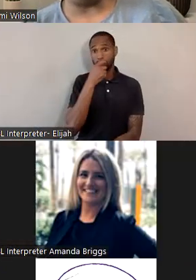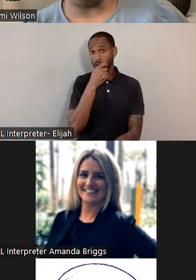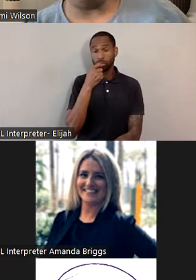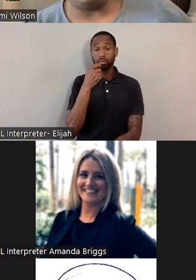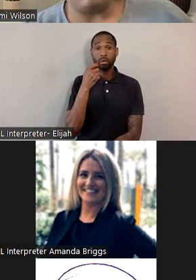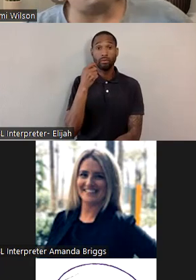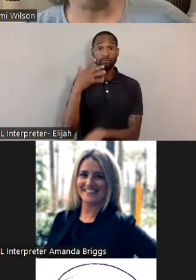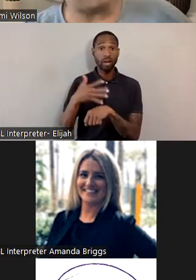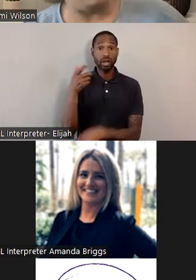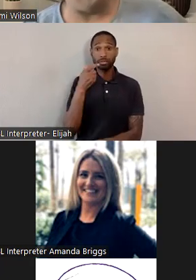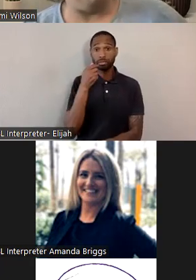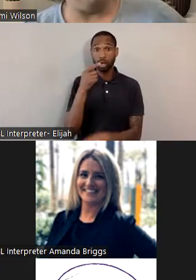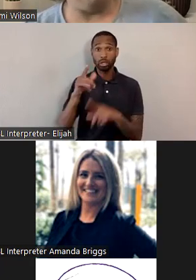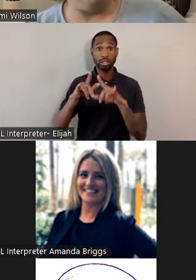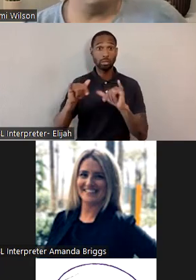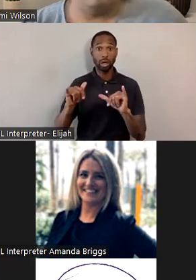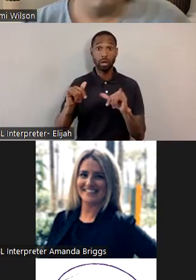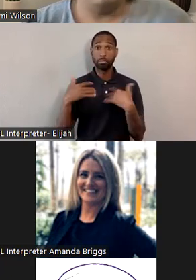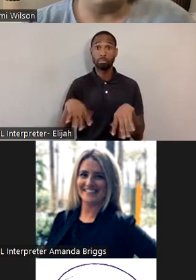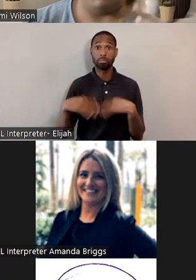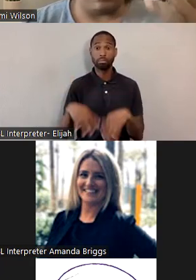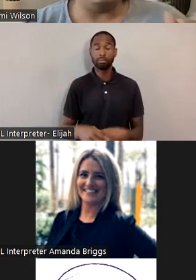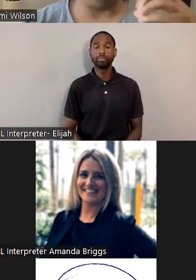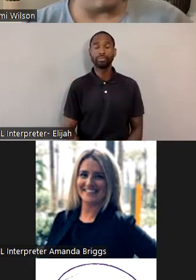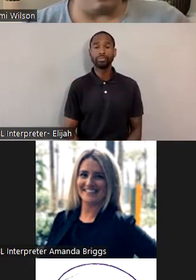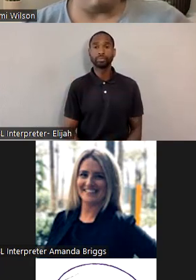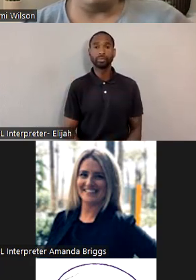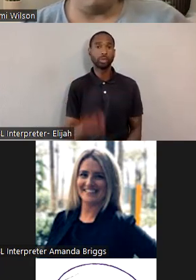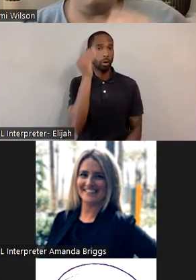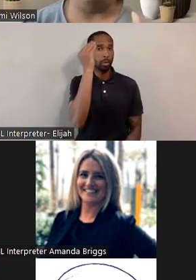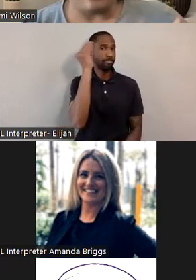or 6 doses at one time. So just keep that in mind too. You